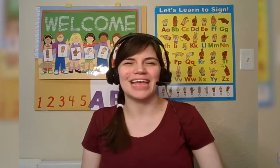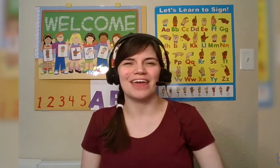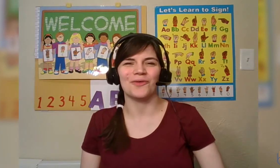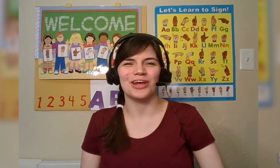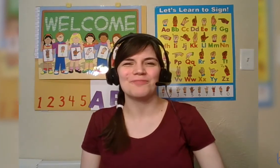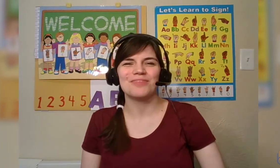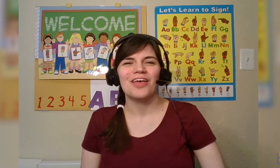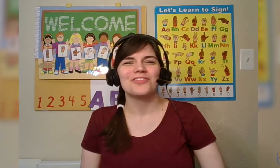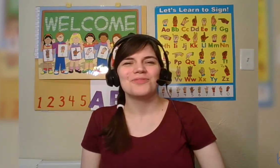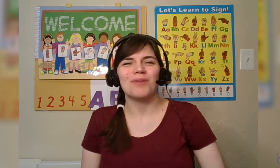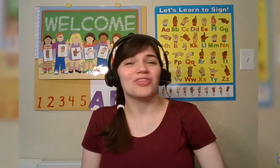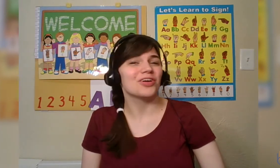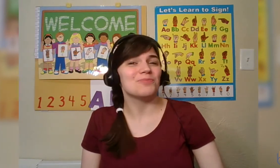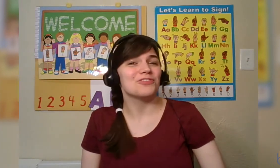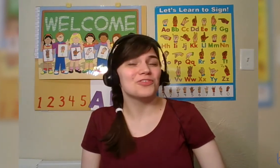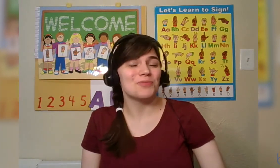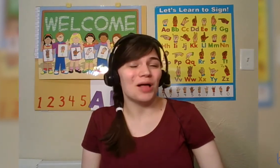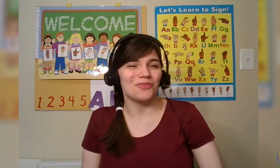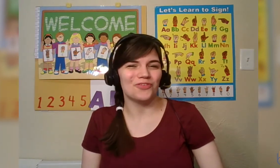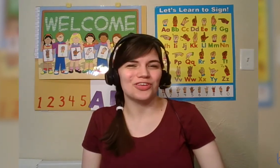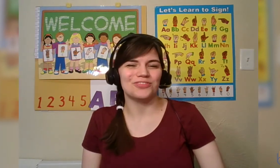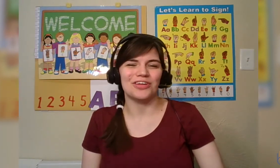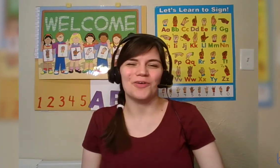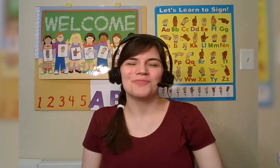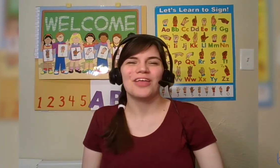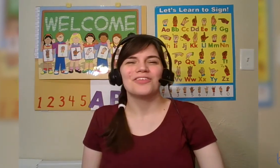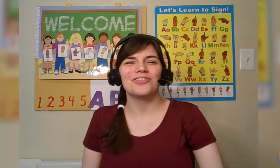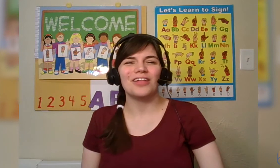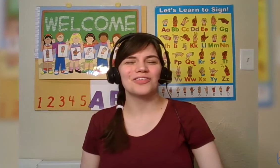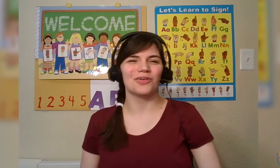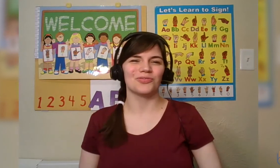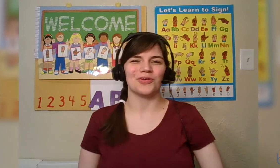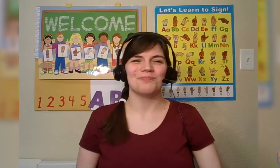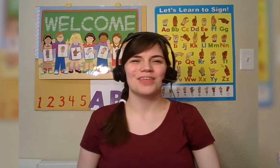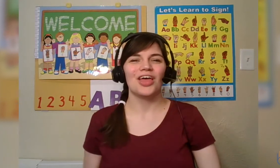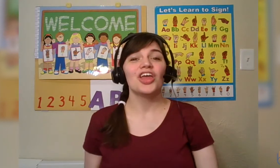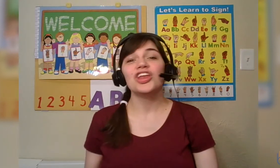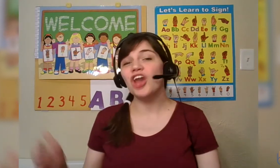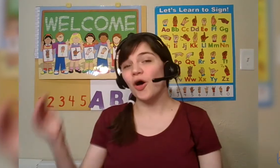category but they're gonna be super helpful for you to know. So let's go through them. Know.